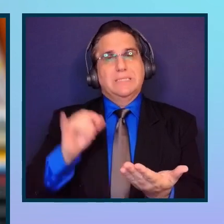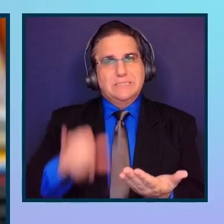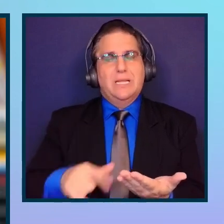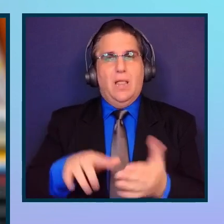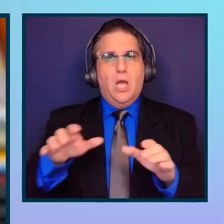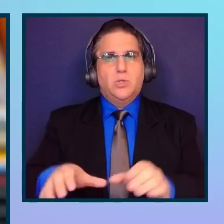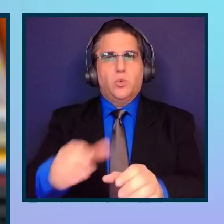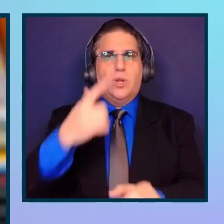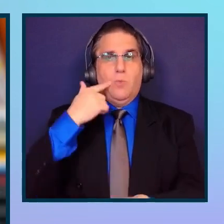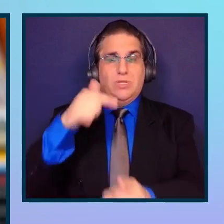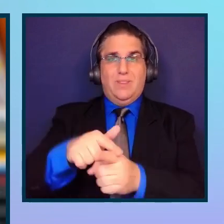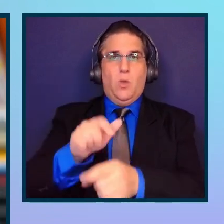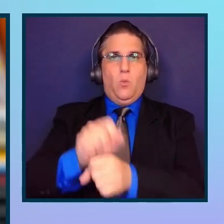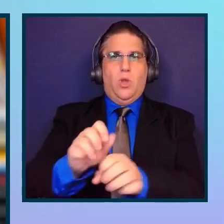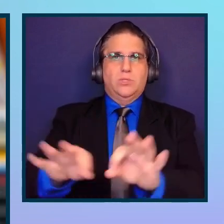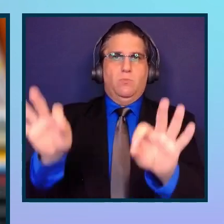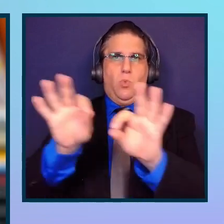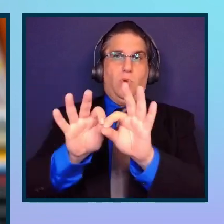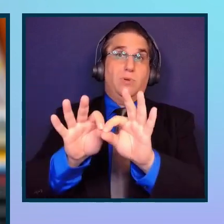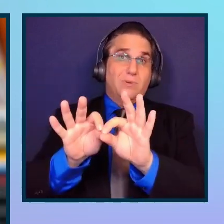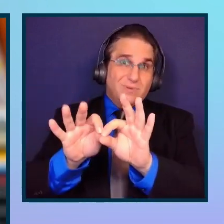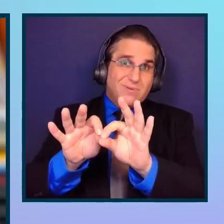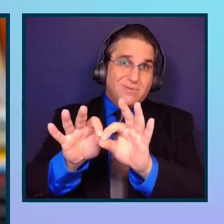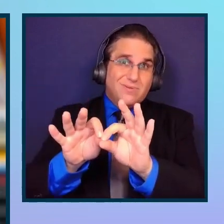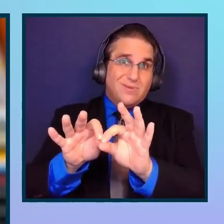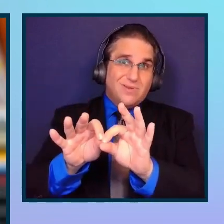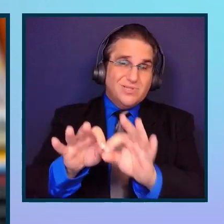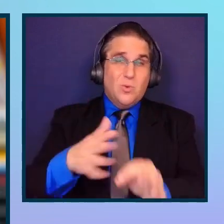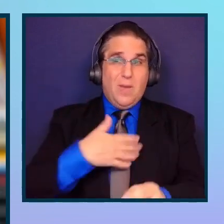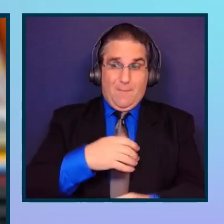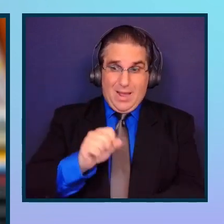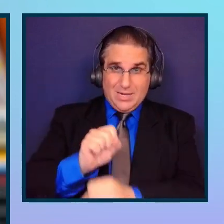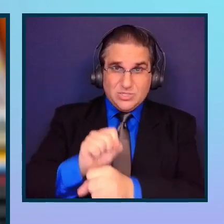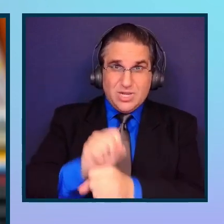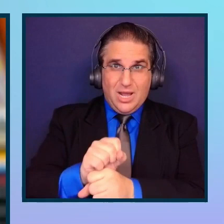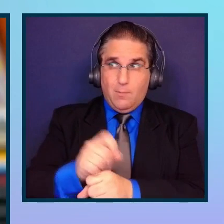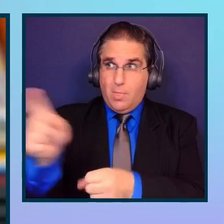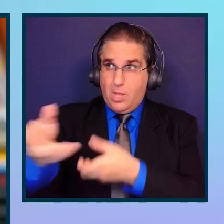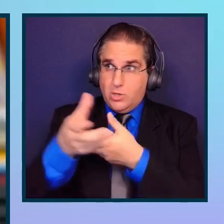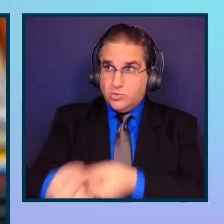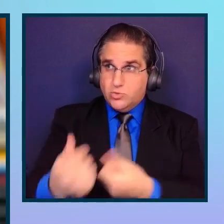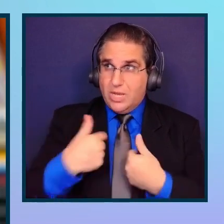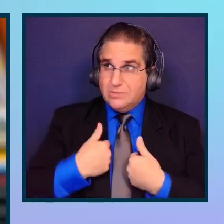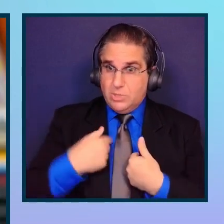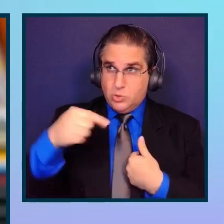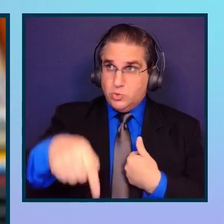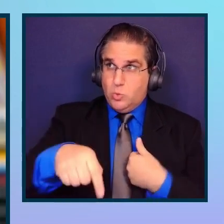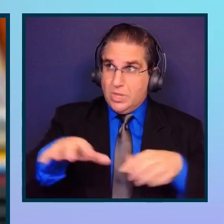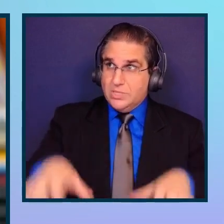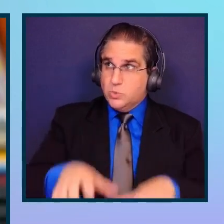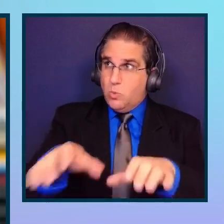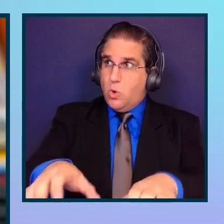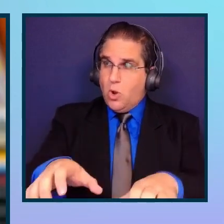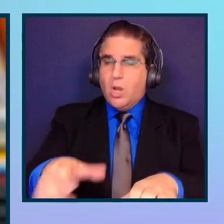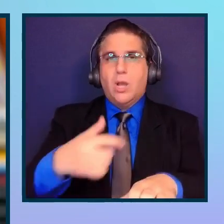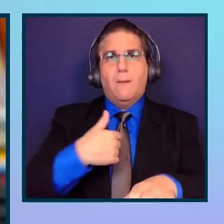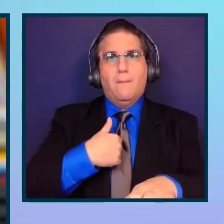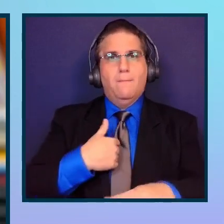That my job, I am super lucky to be trusted enough to do this kind of work is to lean in with my emotions,